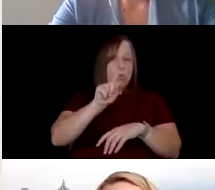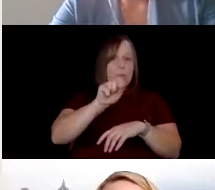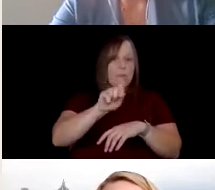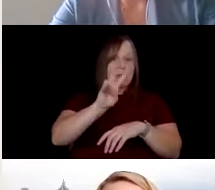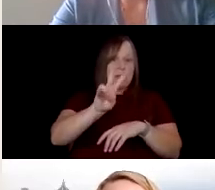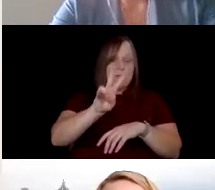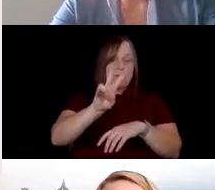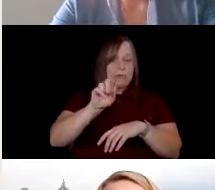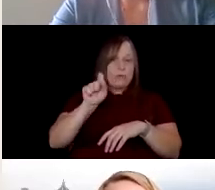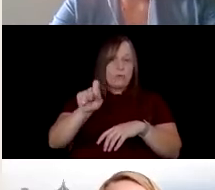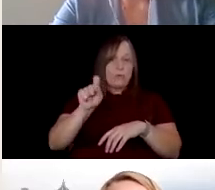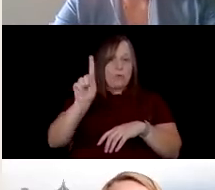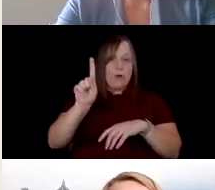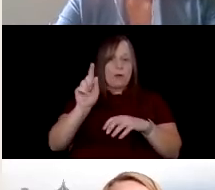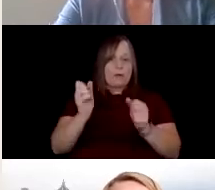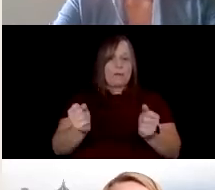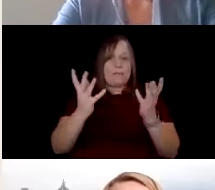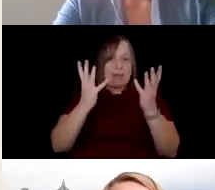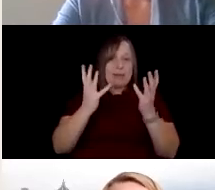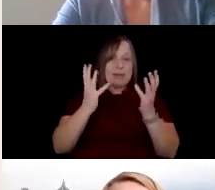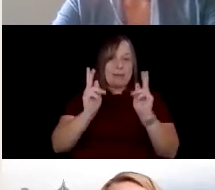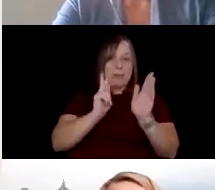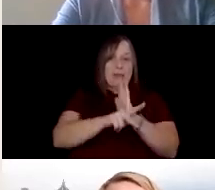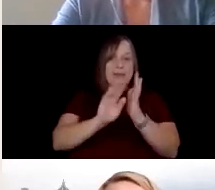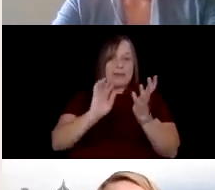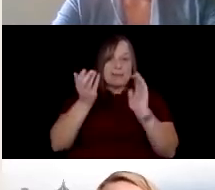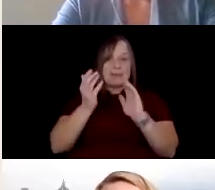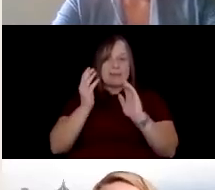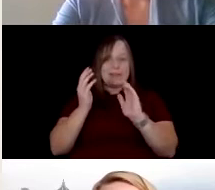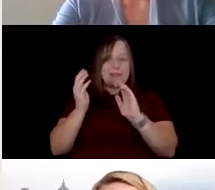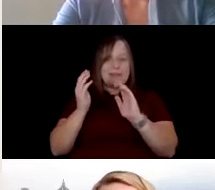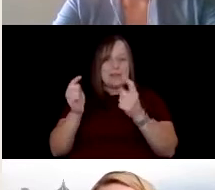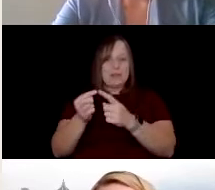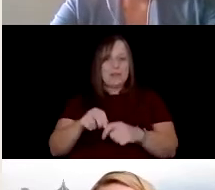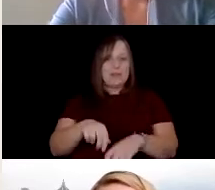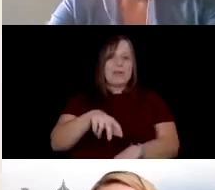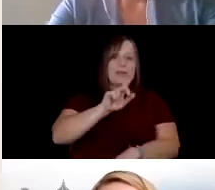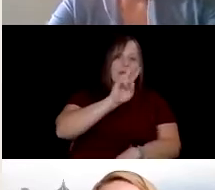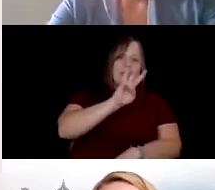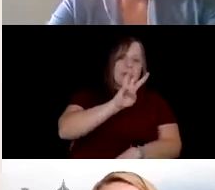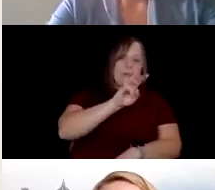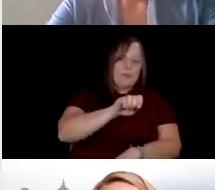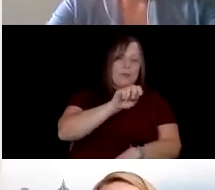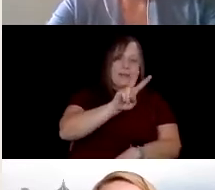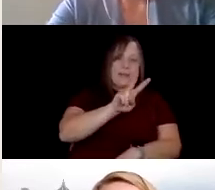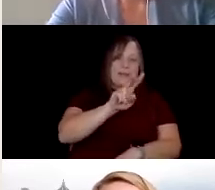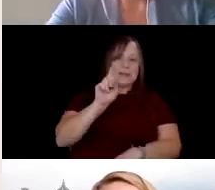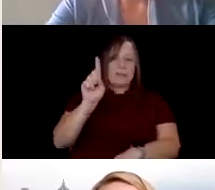so nearly as many people killed as injured. The number for the Vietnam War is 2.6 to one. So basically what that means